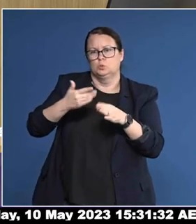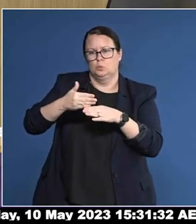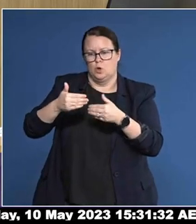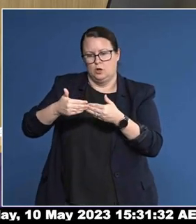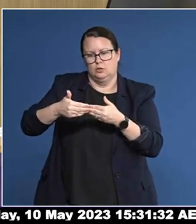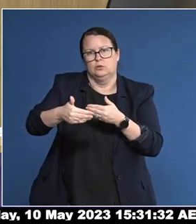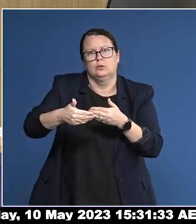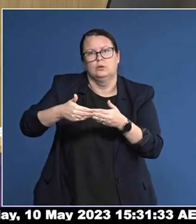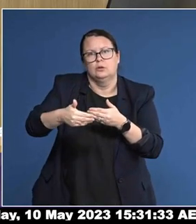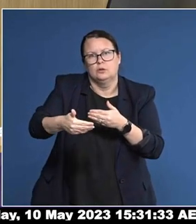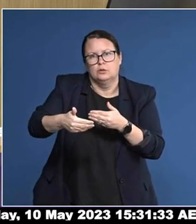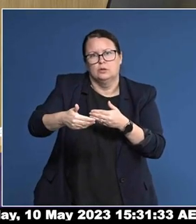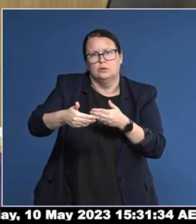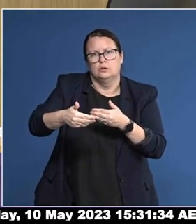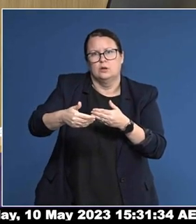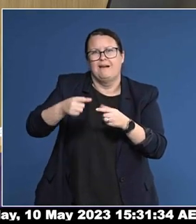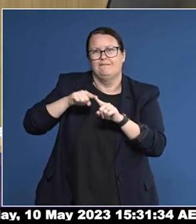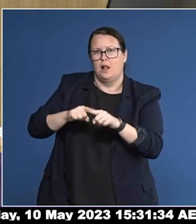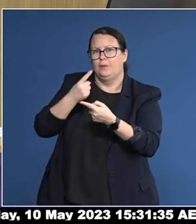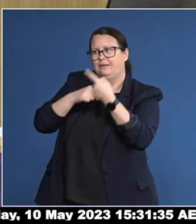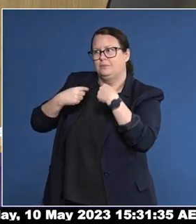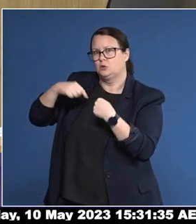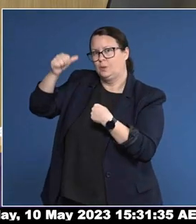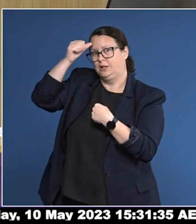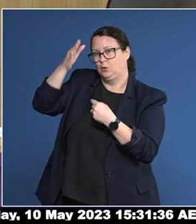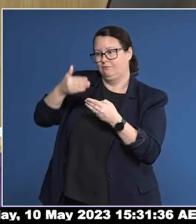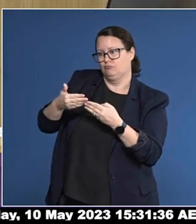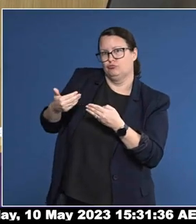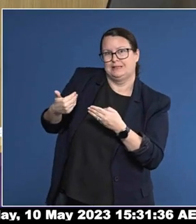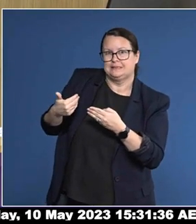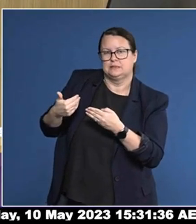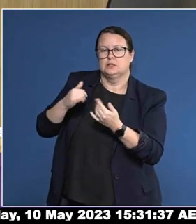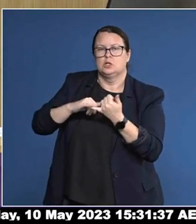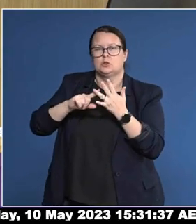respond and look at alternative housing assistance for Kaleb and Jonathon.